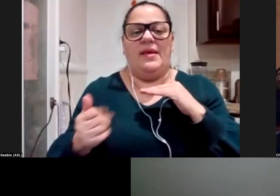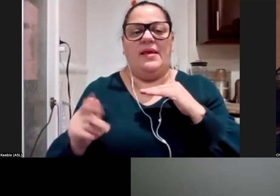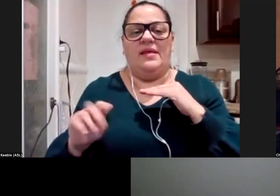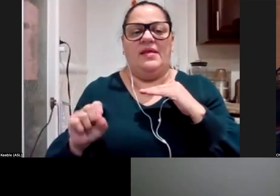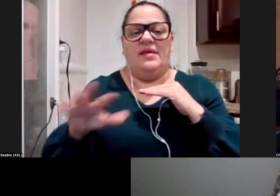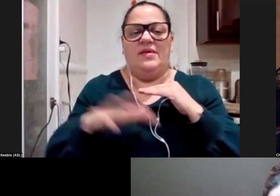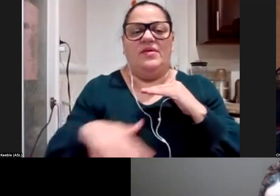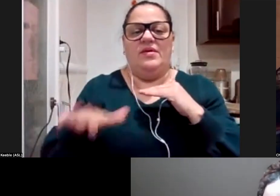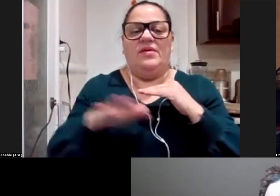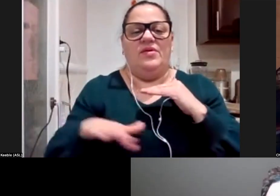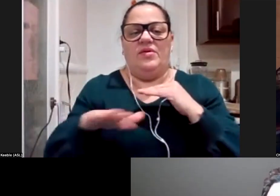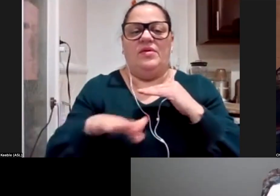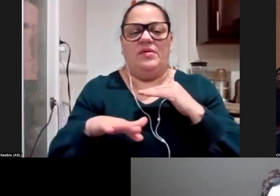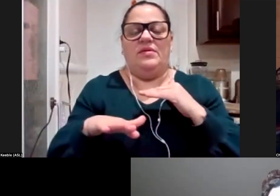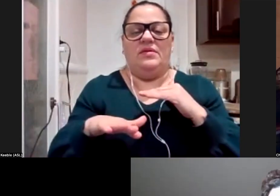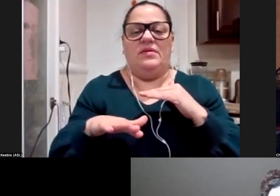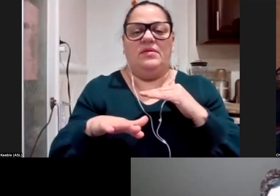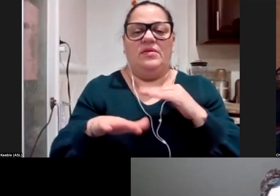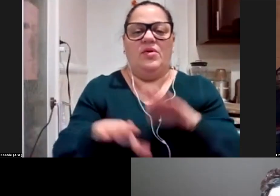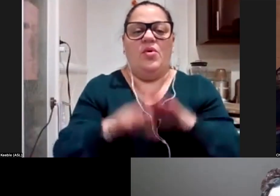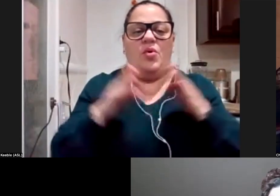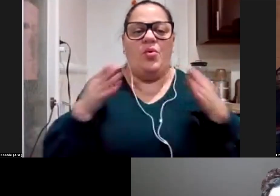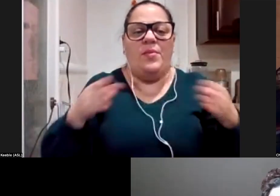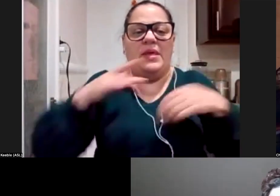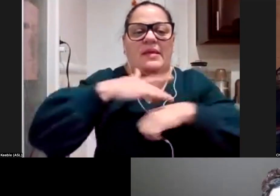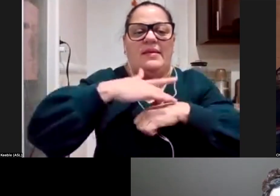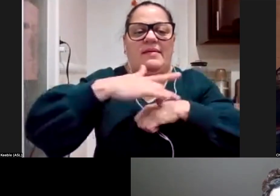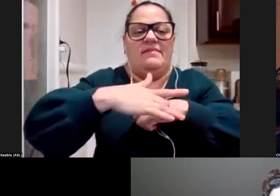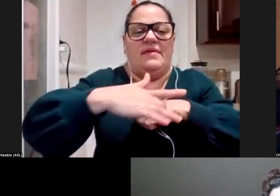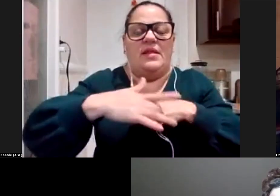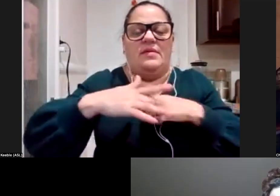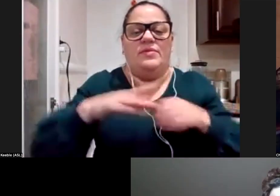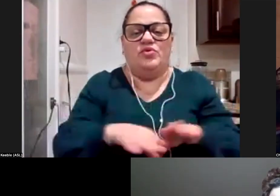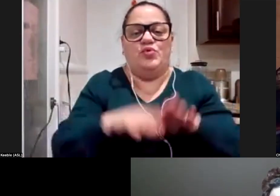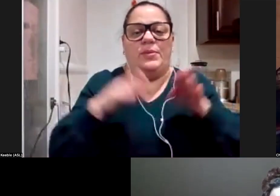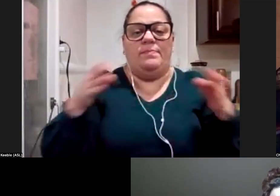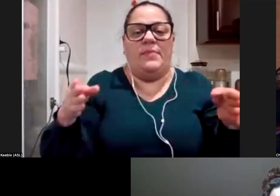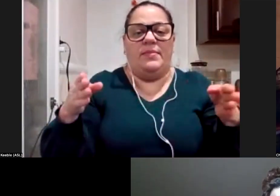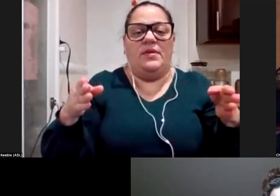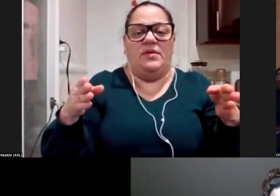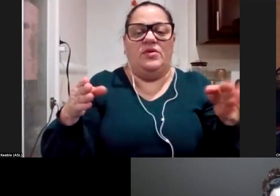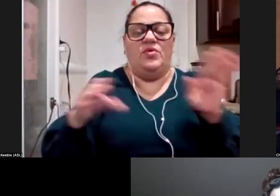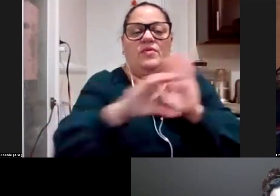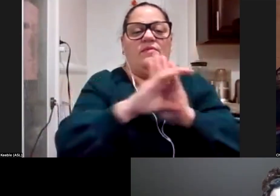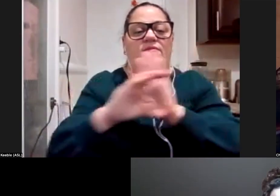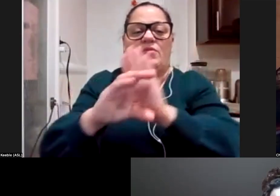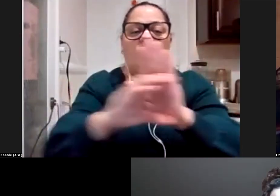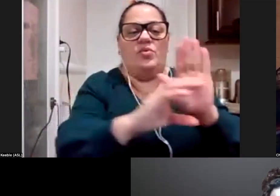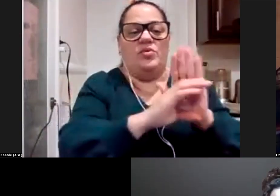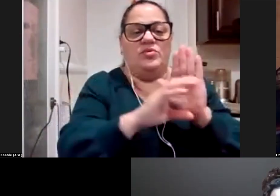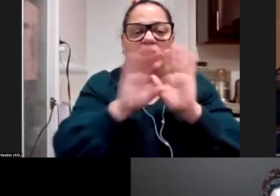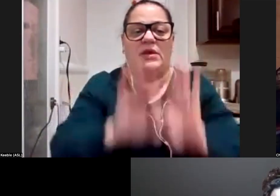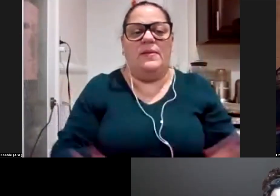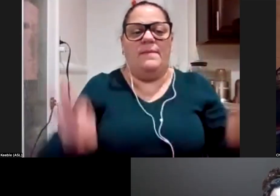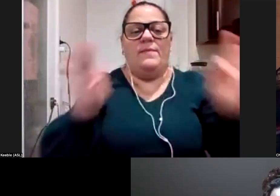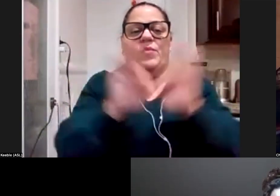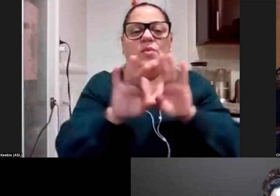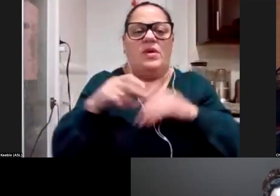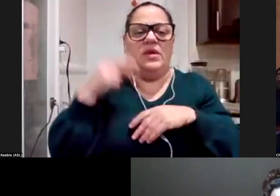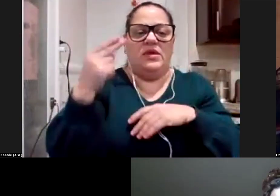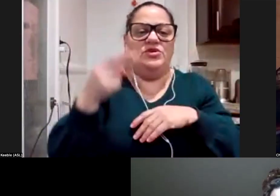prime space open and available to the public where photos, key artifacts um are available and